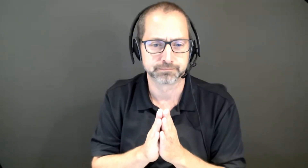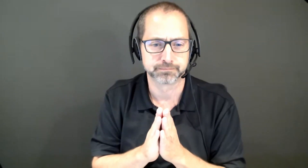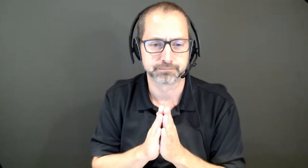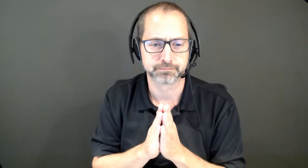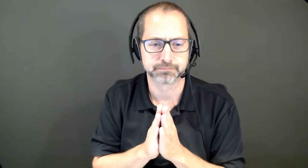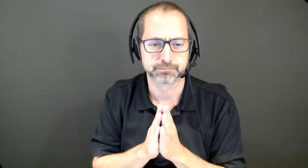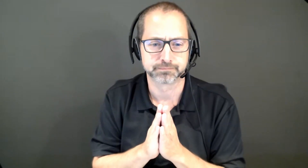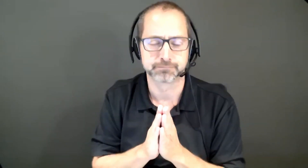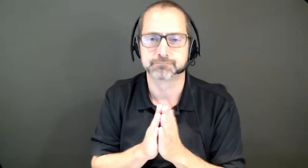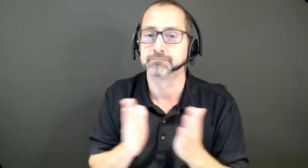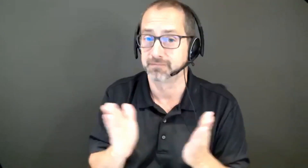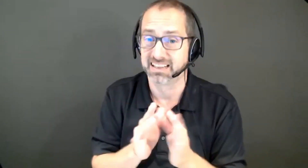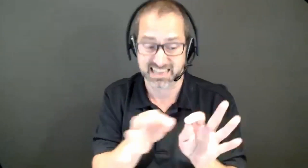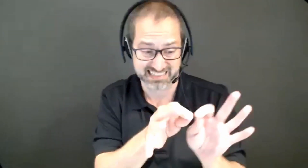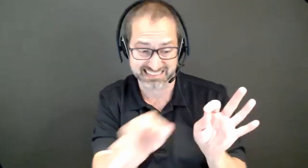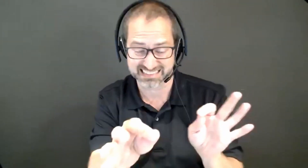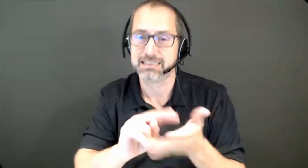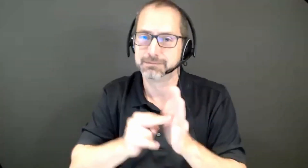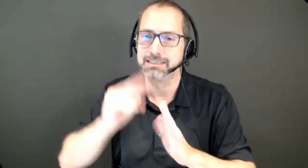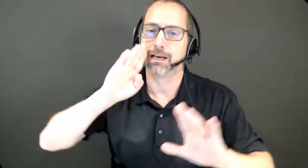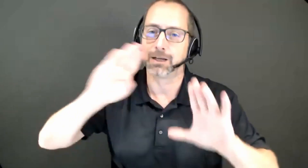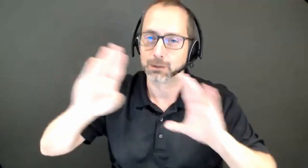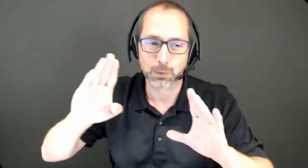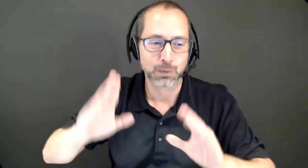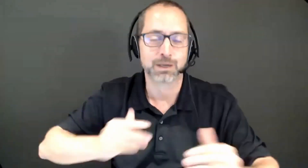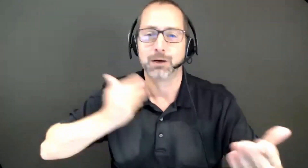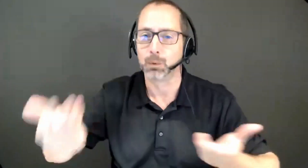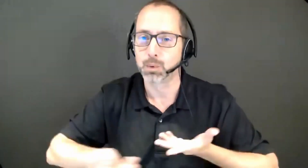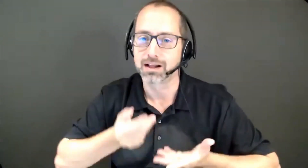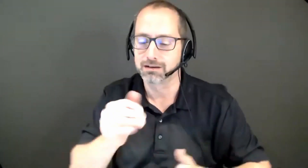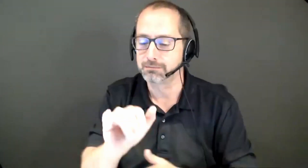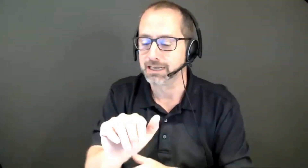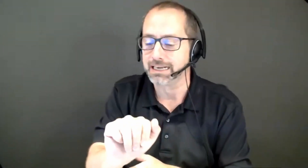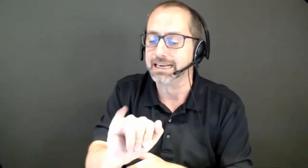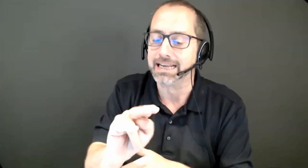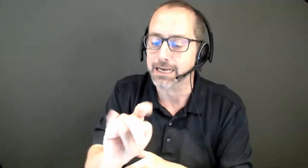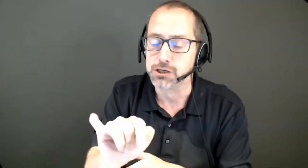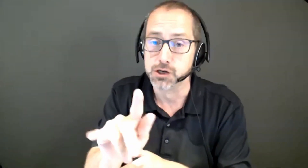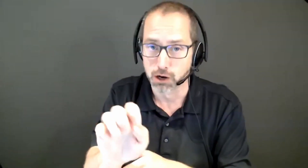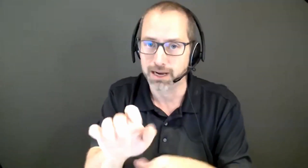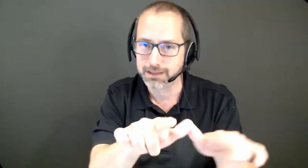So I just said hello and welcome in the Anishinaabeg language and said my